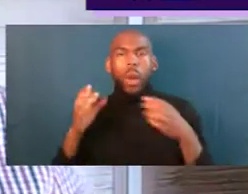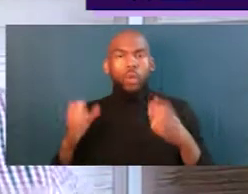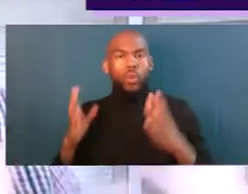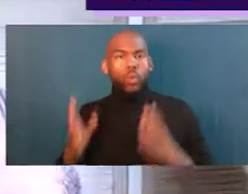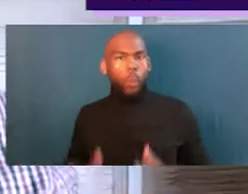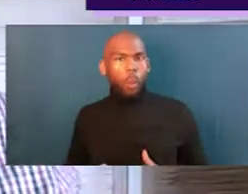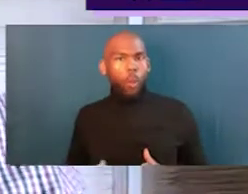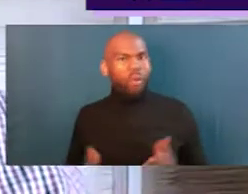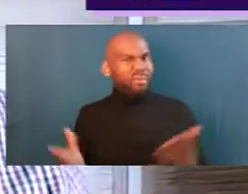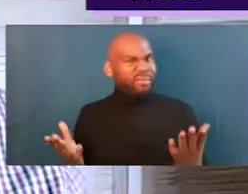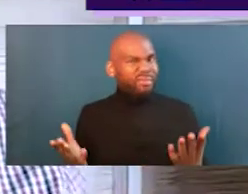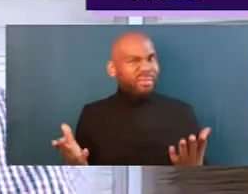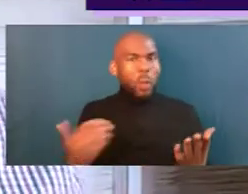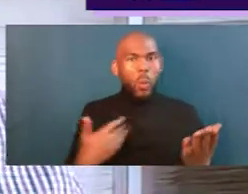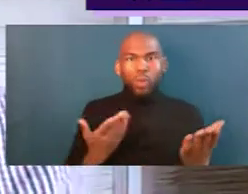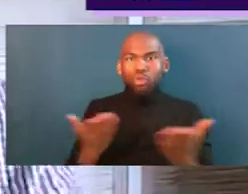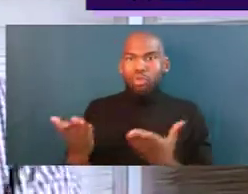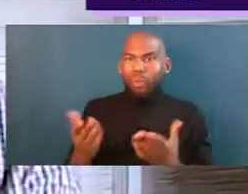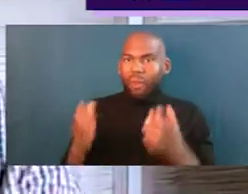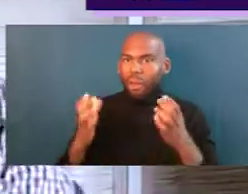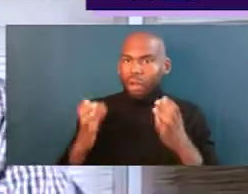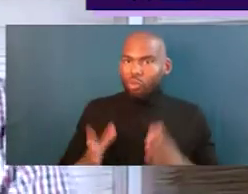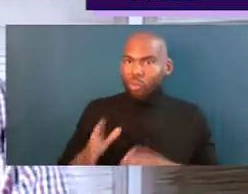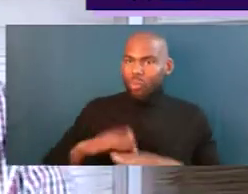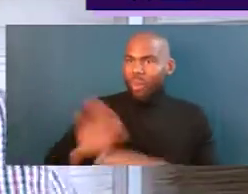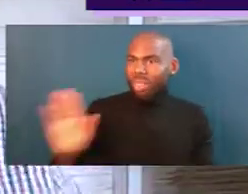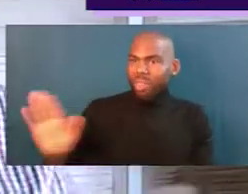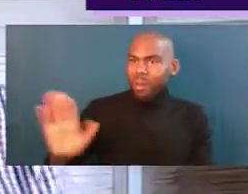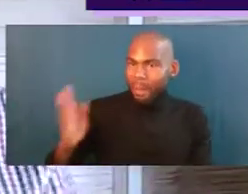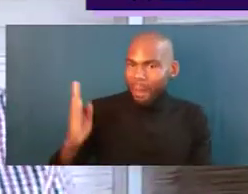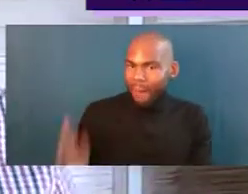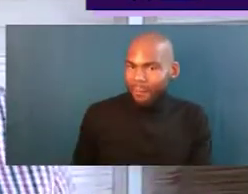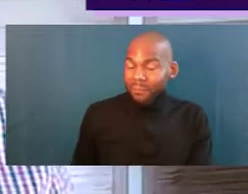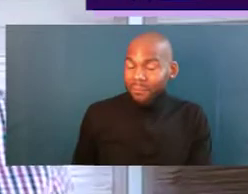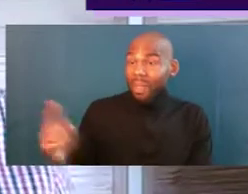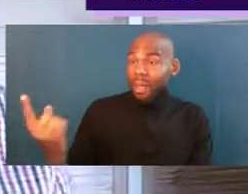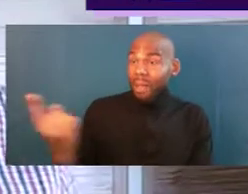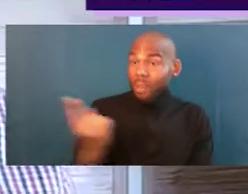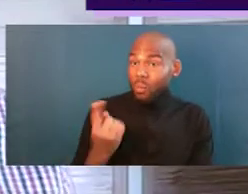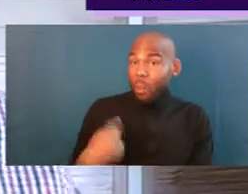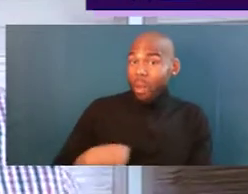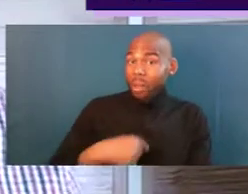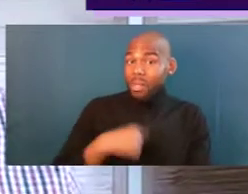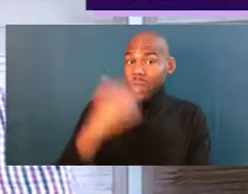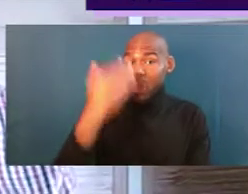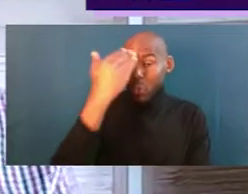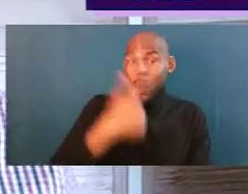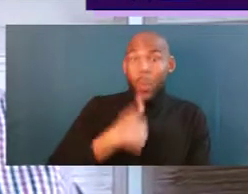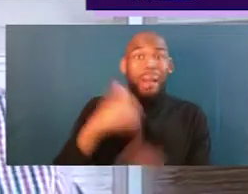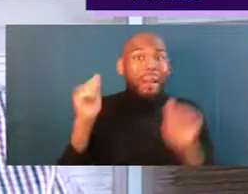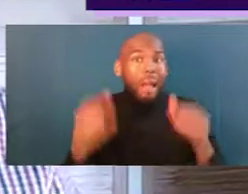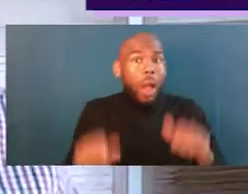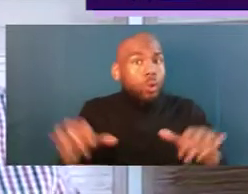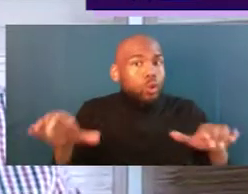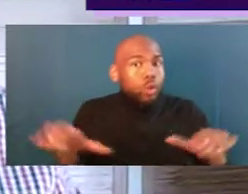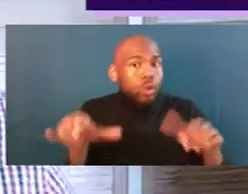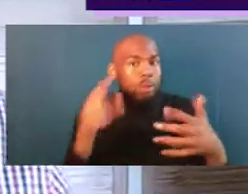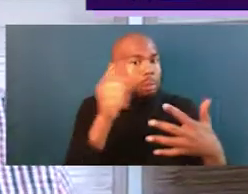We're attracting customers on their behalf, serving customers on their behalf. Those larger customers also come to us because they know we can do that for them. But there's